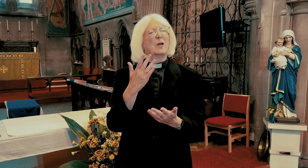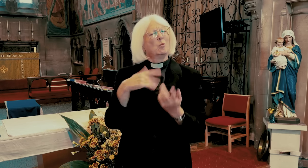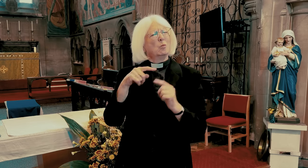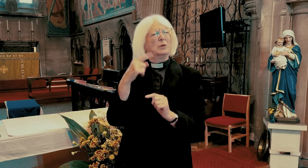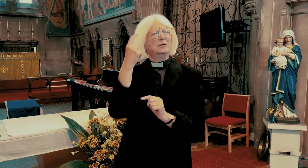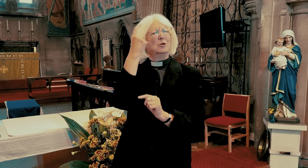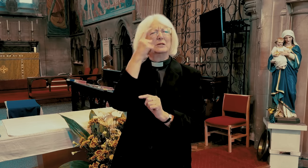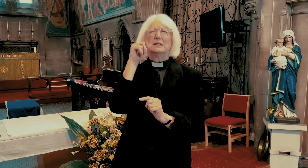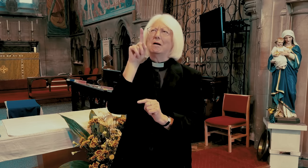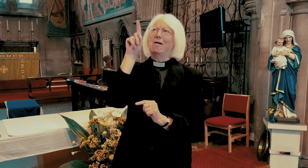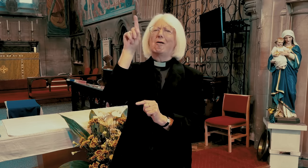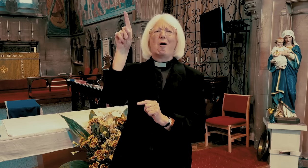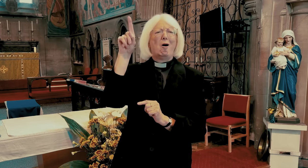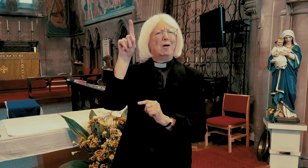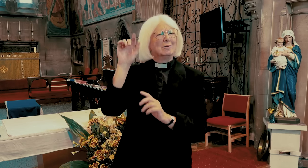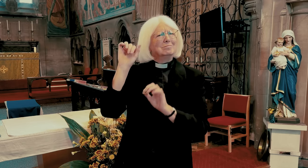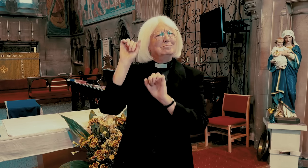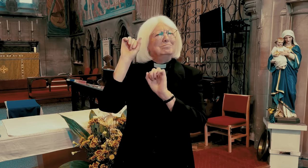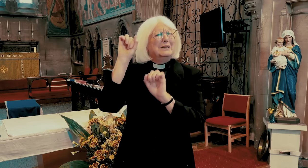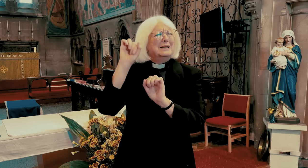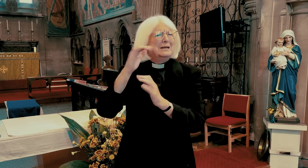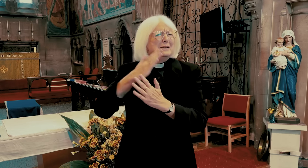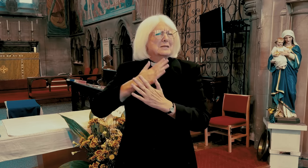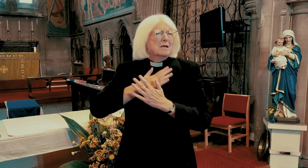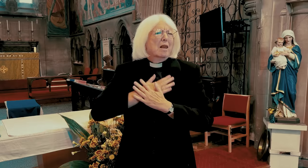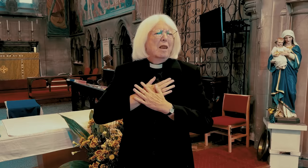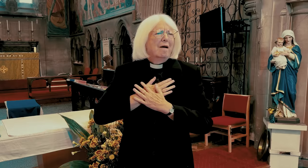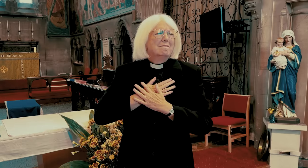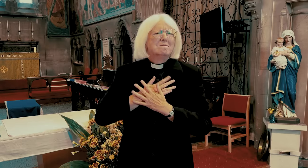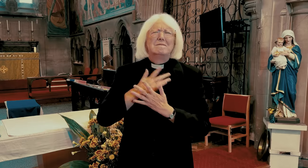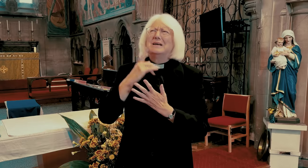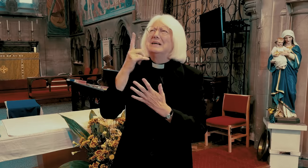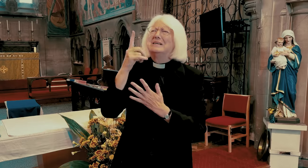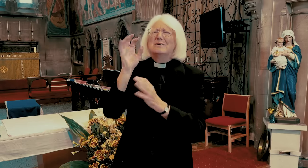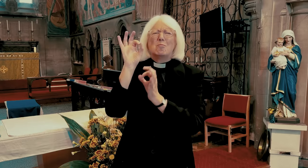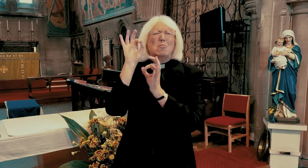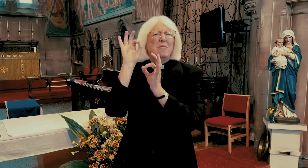When we consider who God is, his love and perfection,